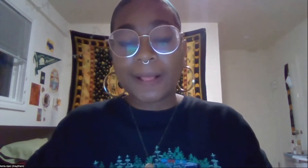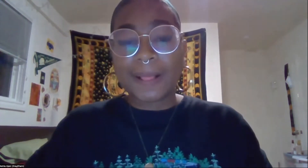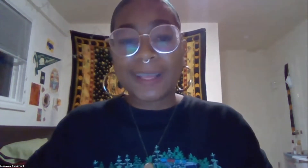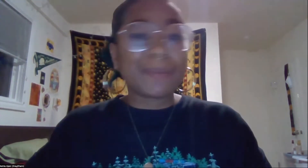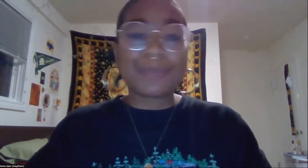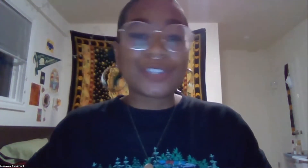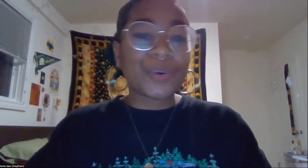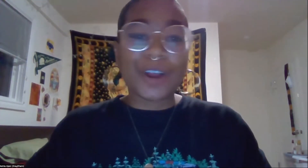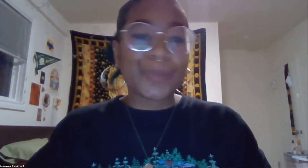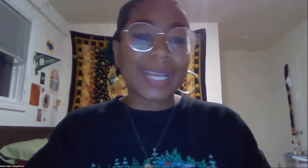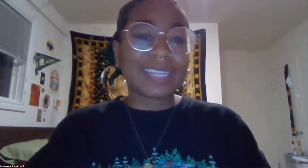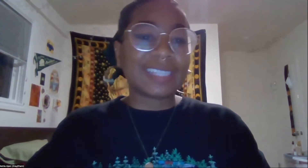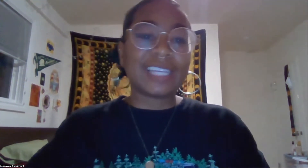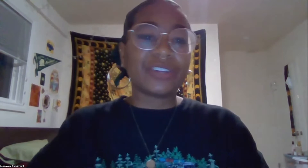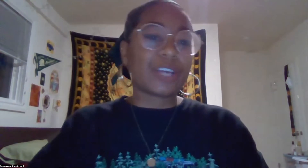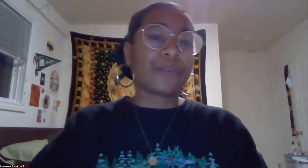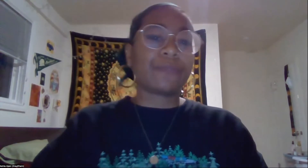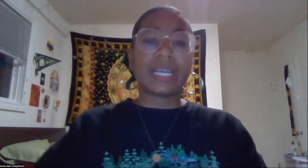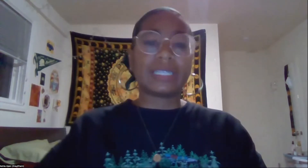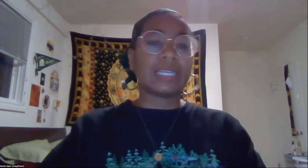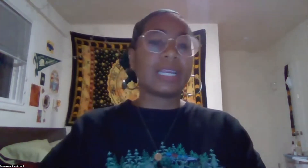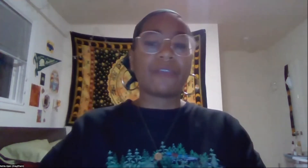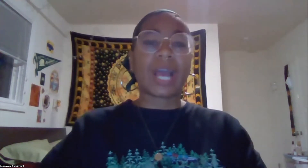it must be so heartbreaking to see yourself reflected in every